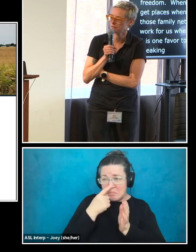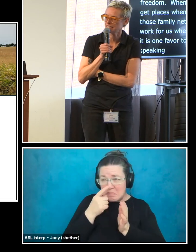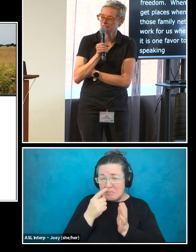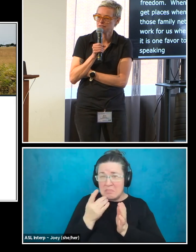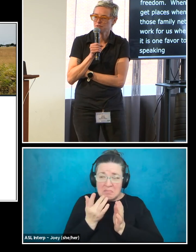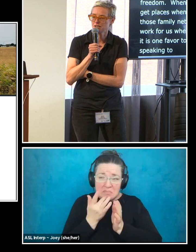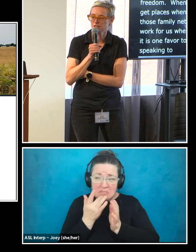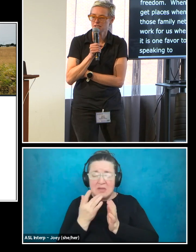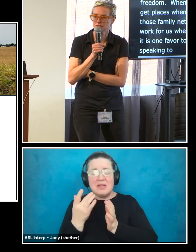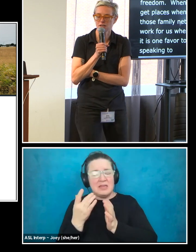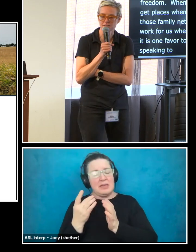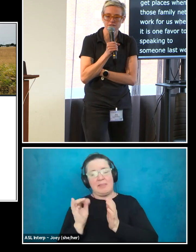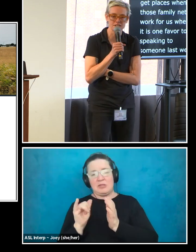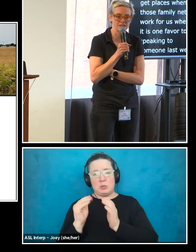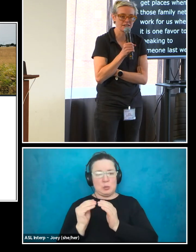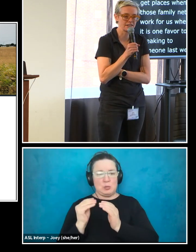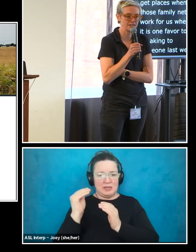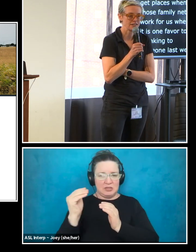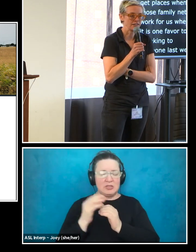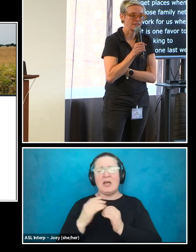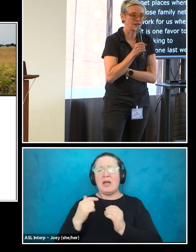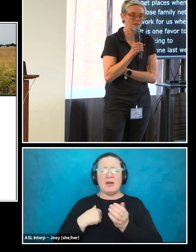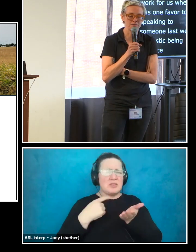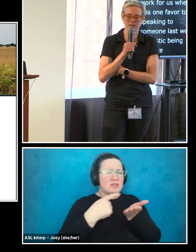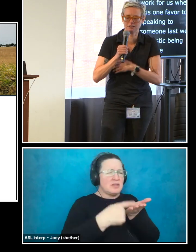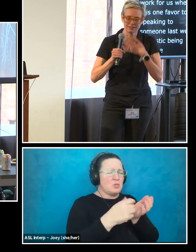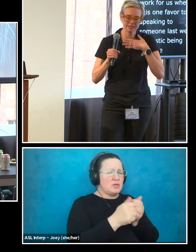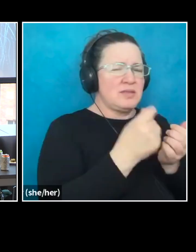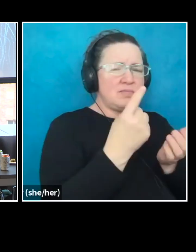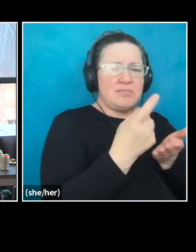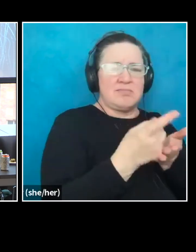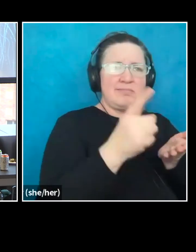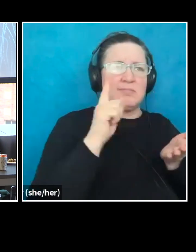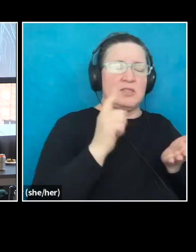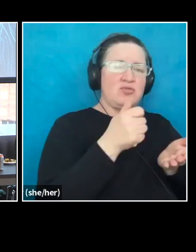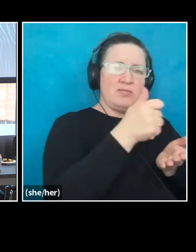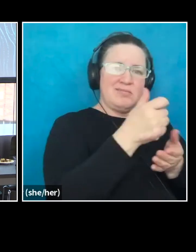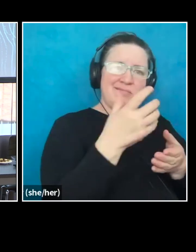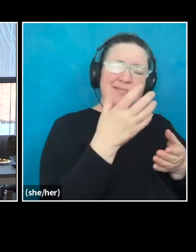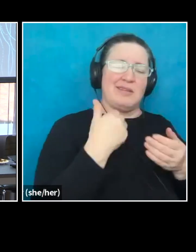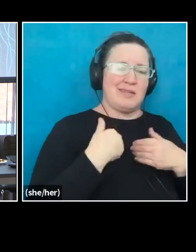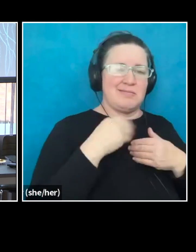violence situation as she lost her vision and um you know had to navigate that while trying